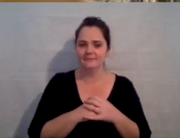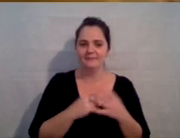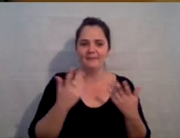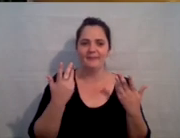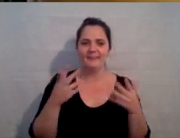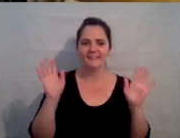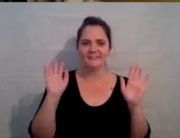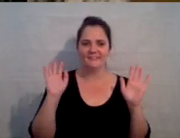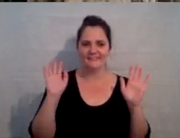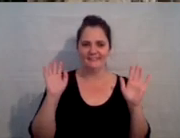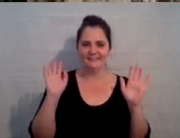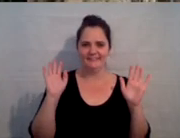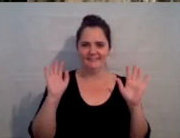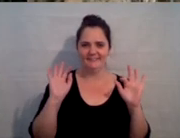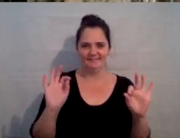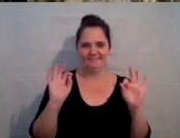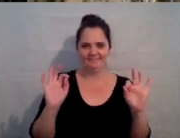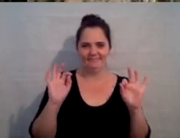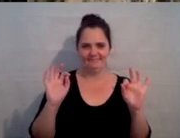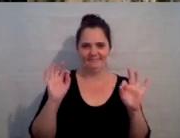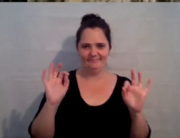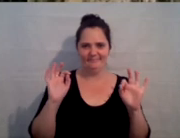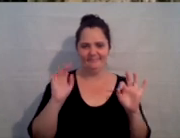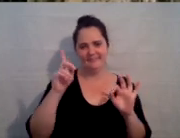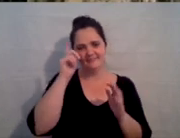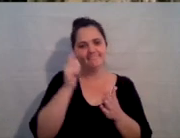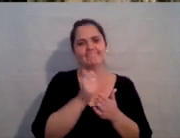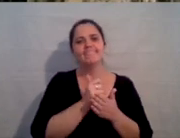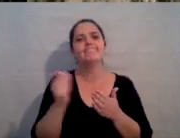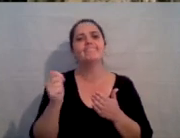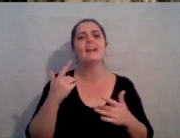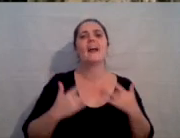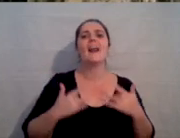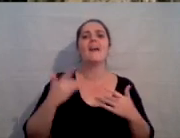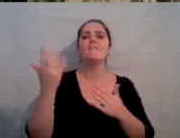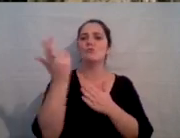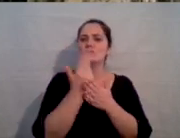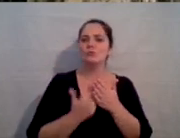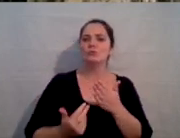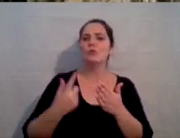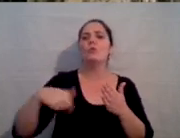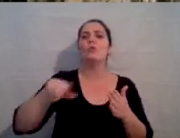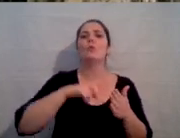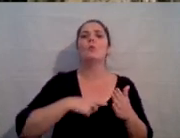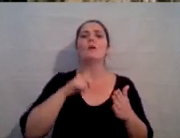Alright it is customary at the end of a life drawing class to thank the models with a round of applause and we will hear you all over Brisbane.